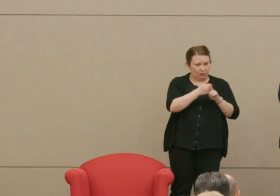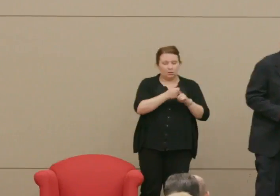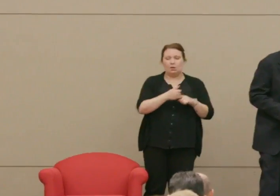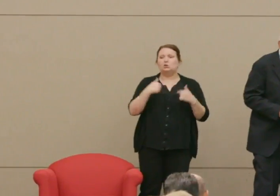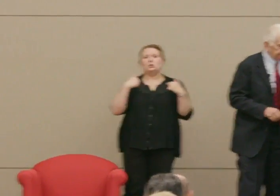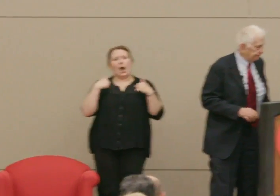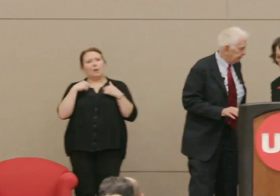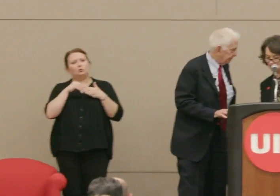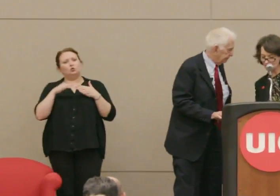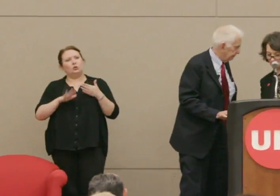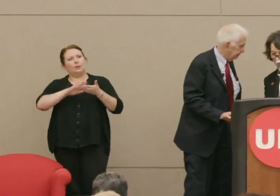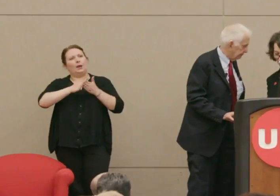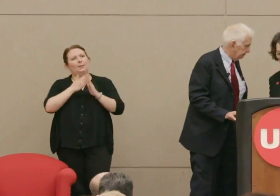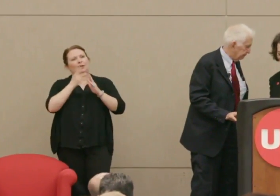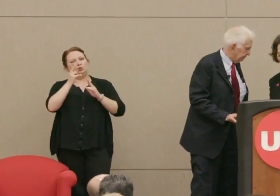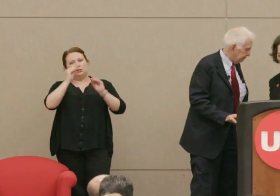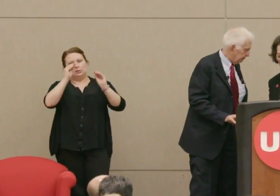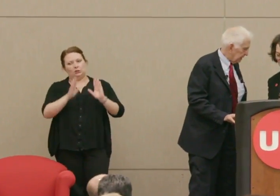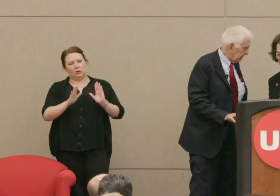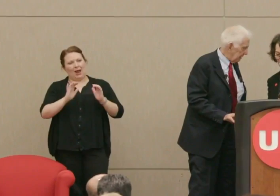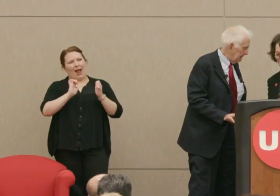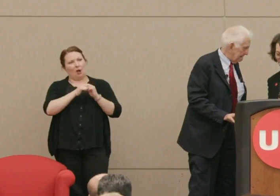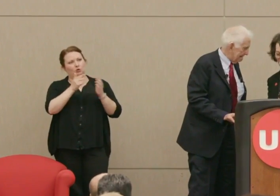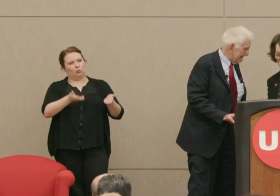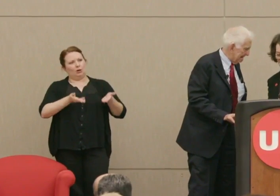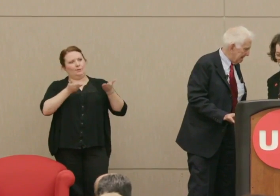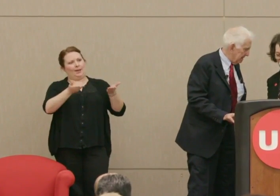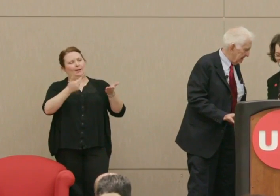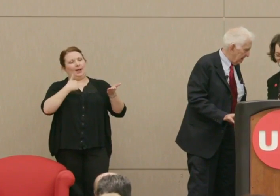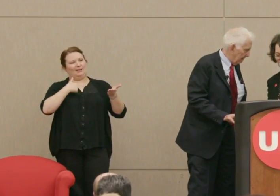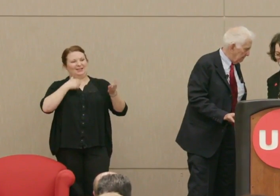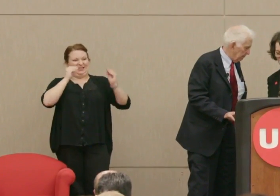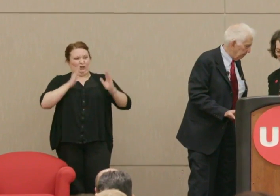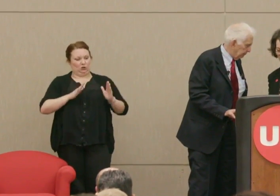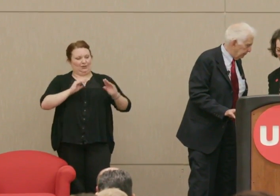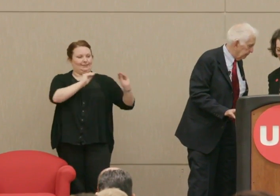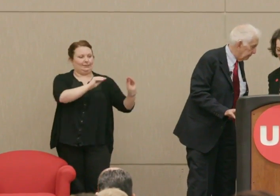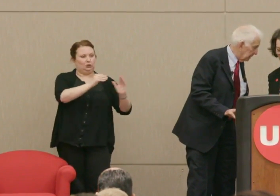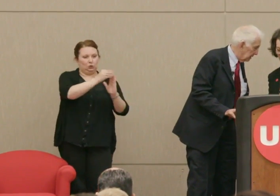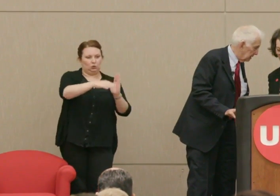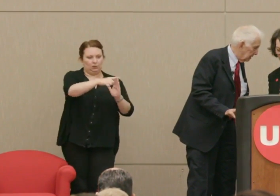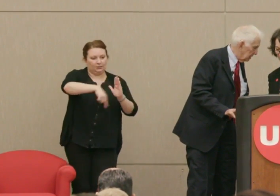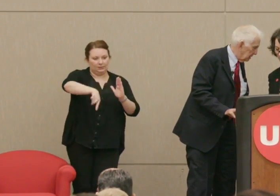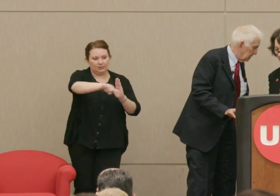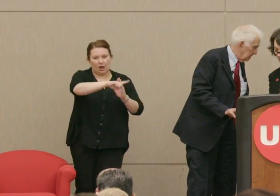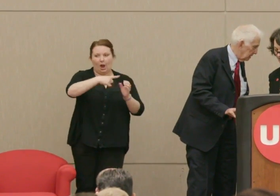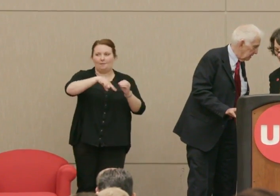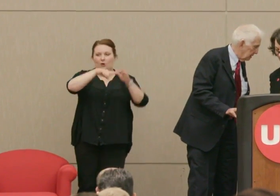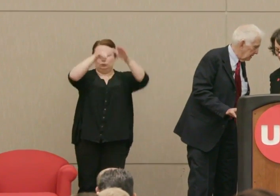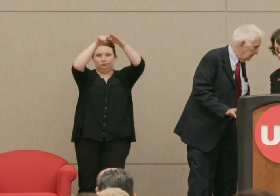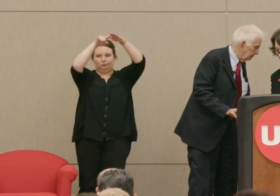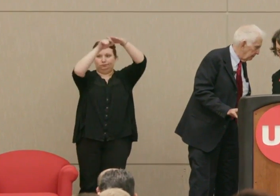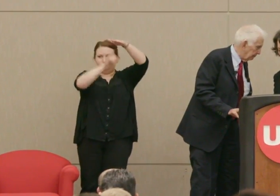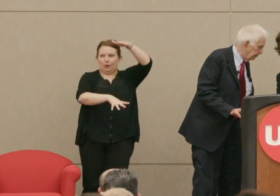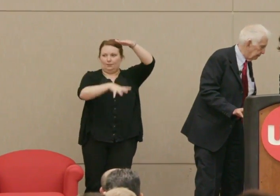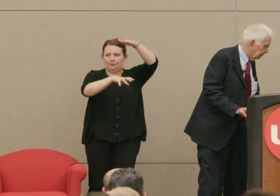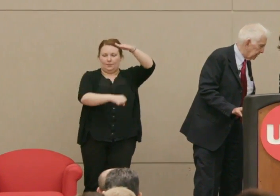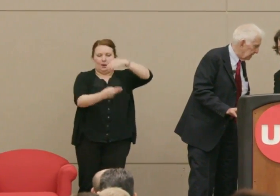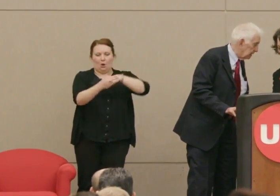Dr. Poser: As someone who's learning to become a history teacher, how would you recommend the educators teach their students the act of dropping the bombs on Hiroshima and Nagasaki